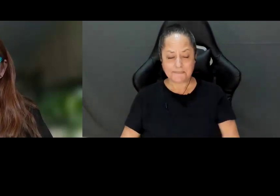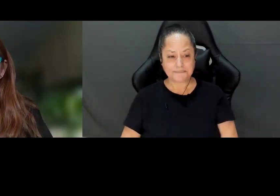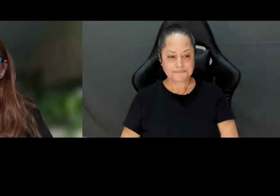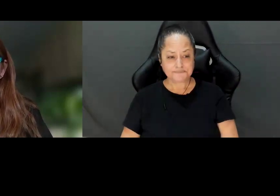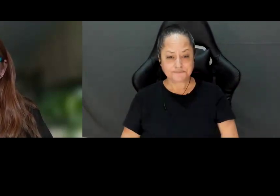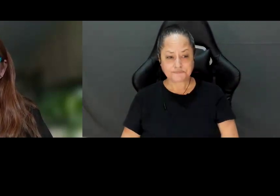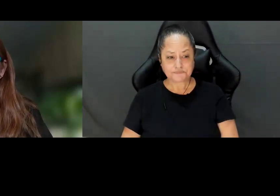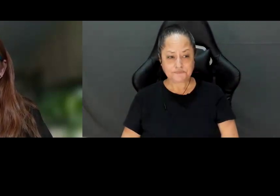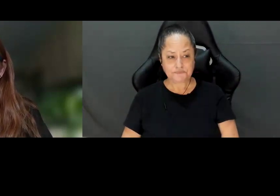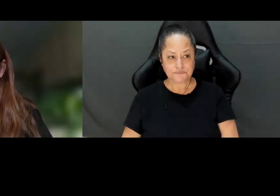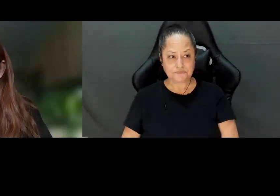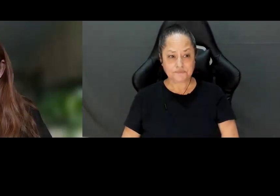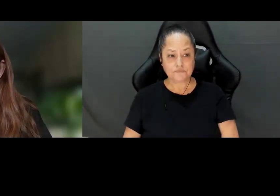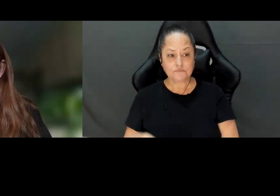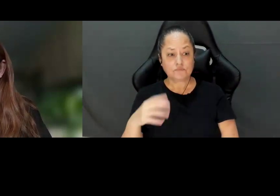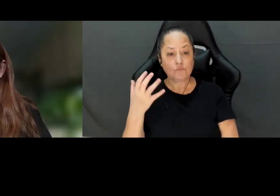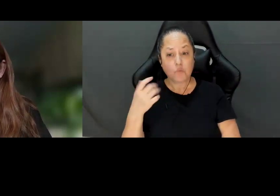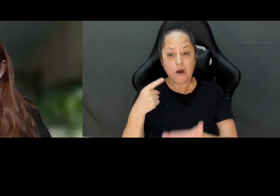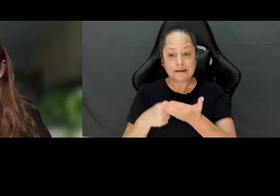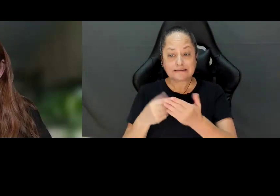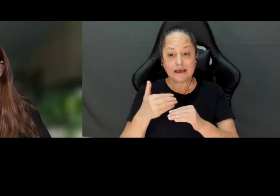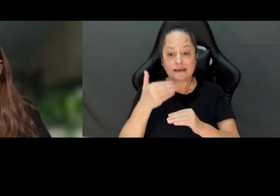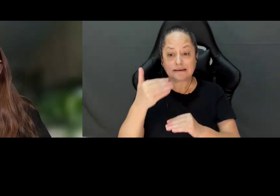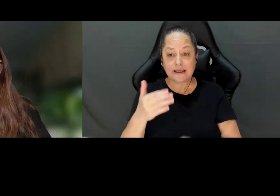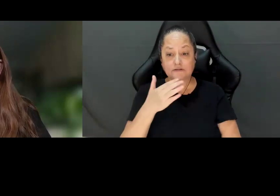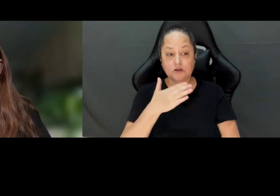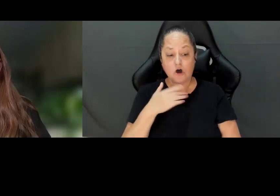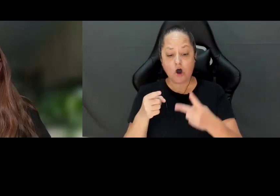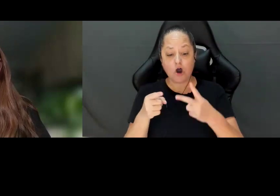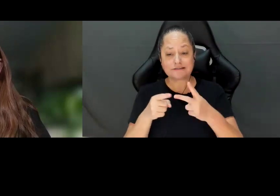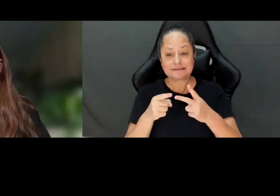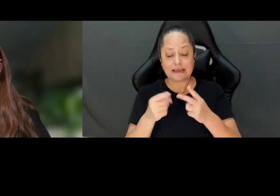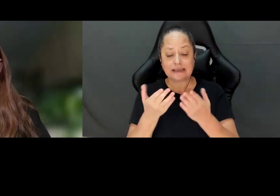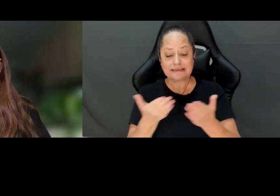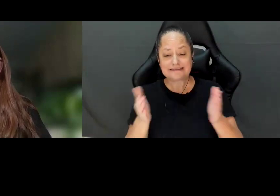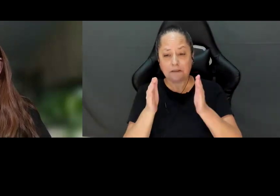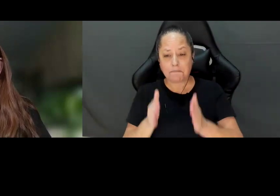So I want to talk next about our second supplier diversity program.